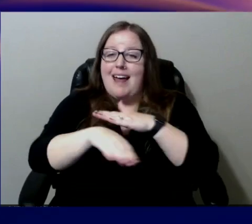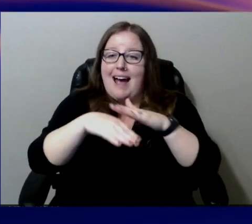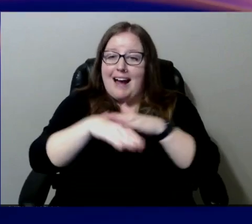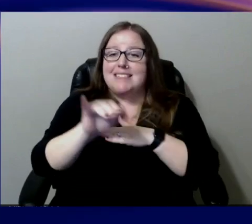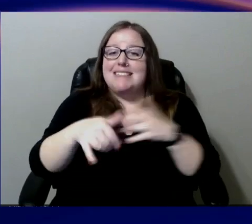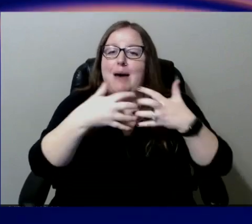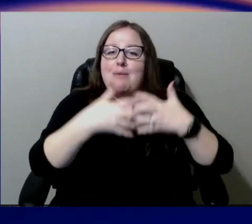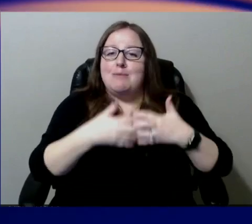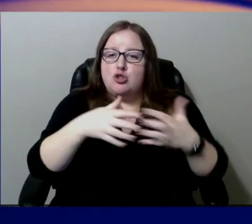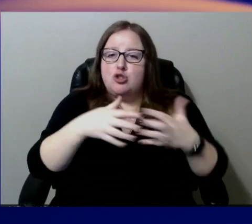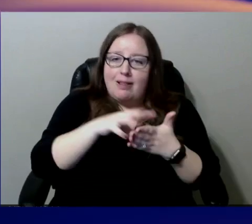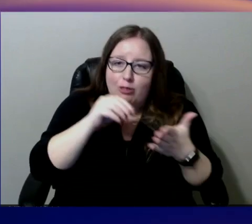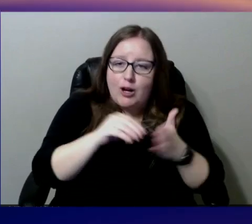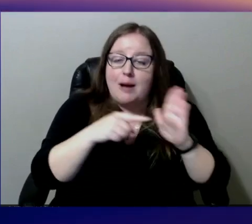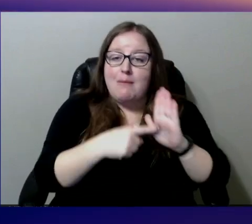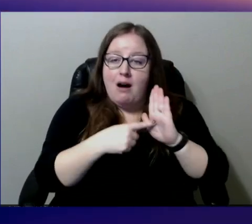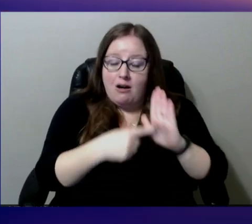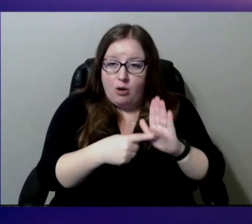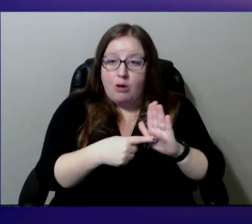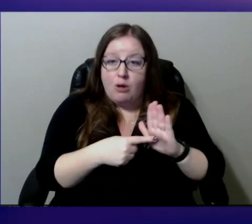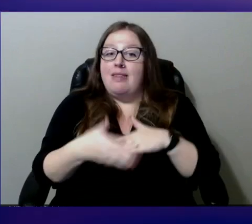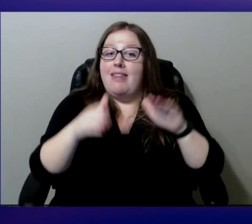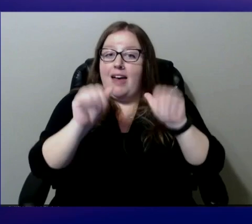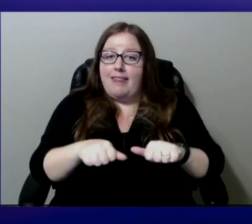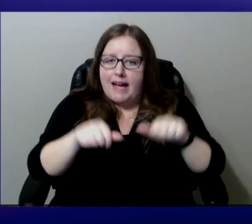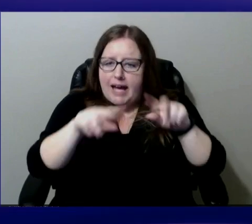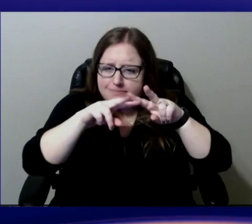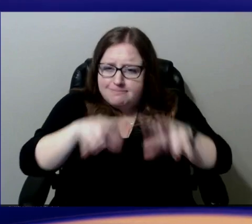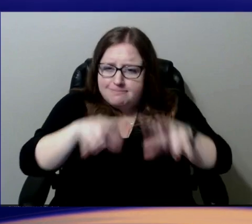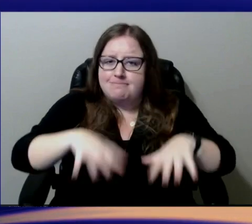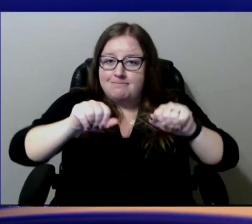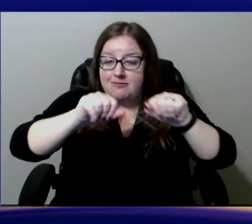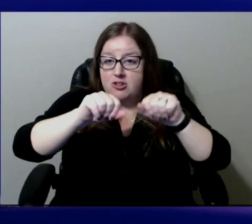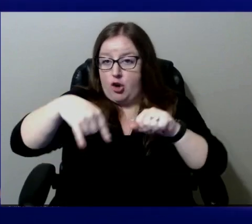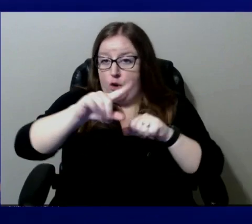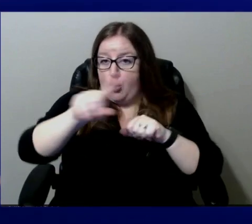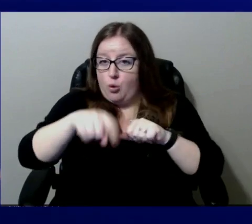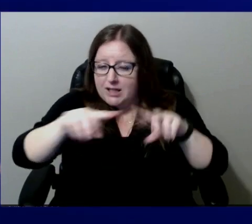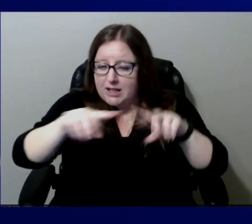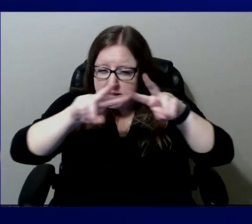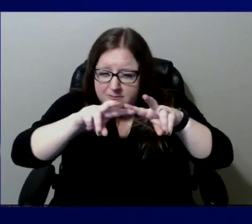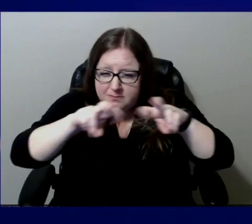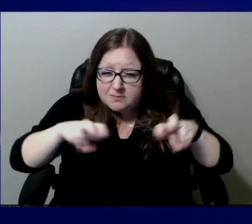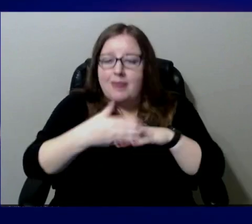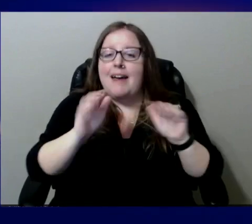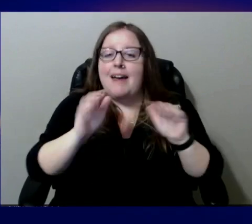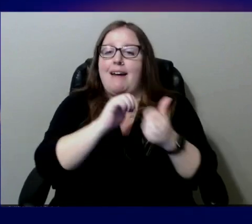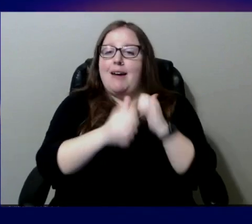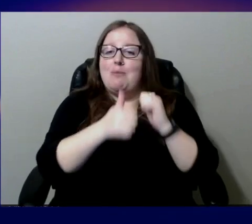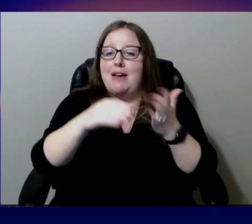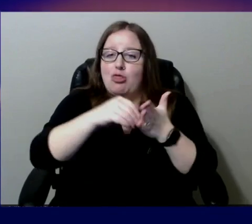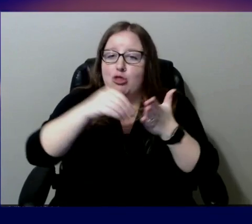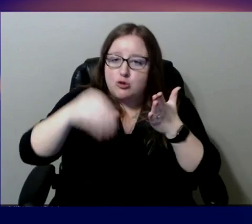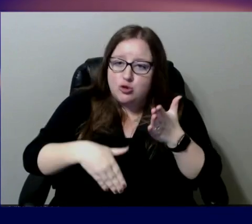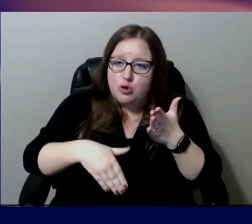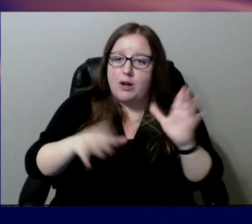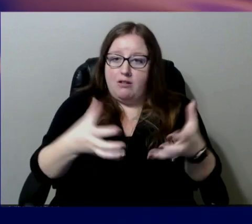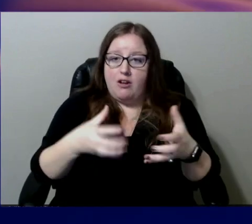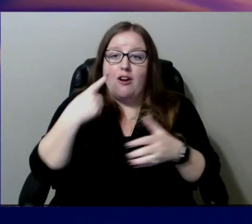Once they do, they can then take assessment quizzes and then they compete in the DeepRacer Student League, attempting to achieve a three-minute or faster time